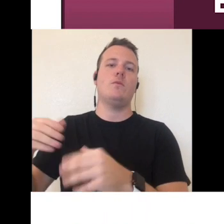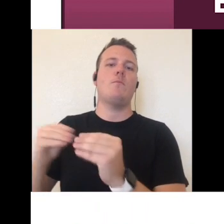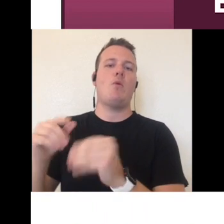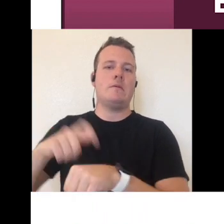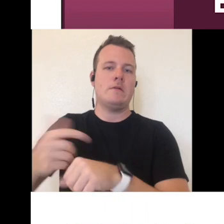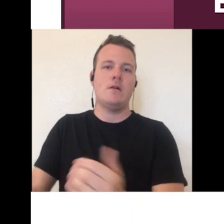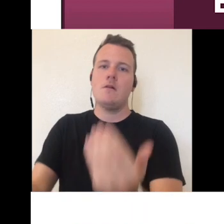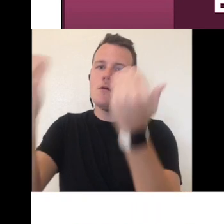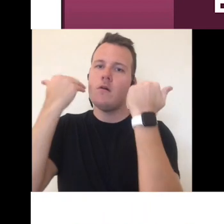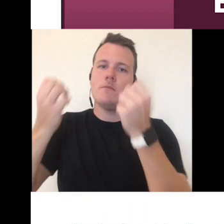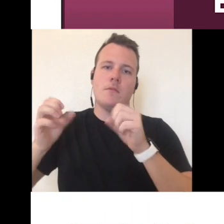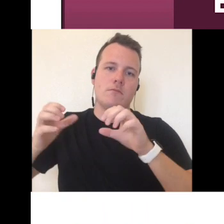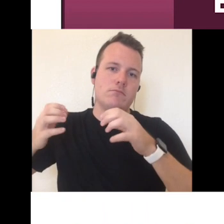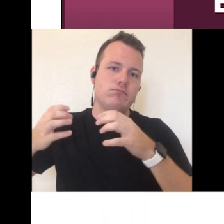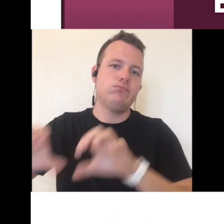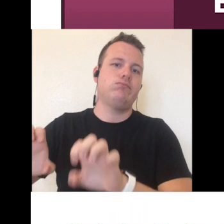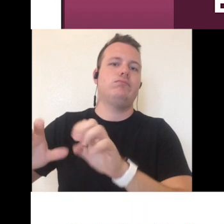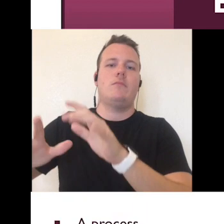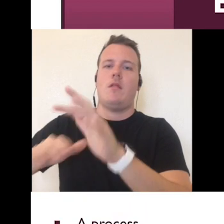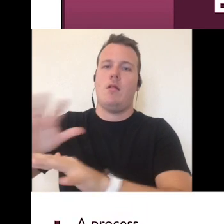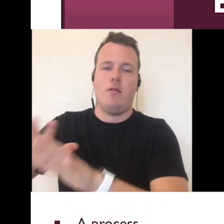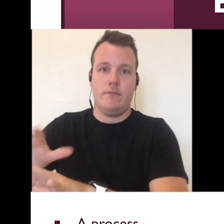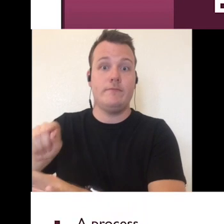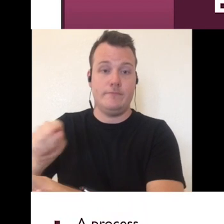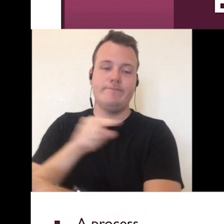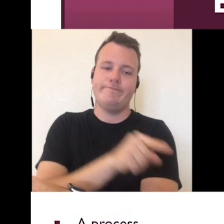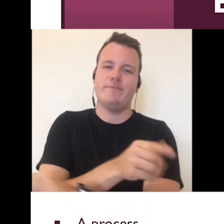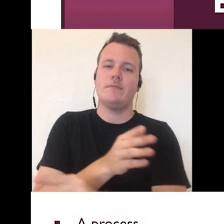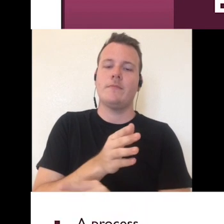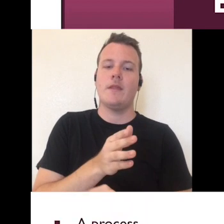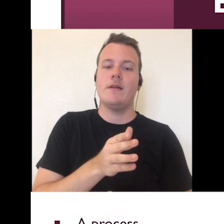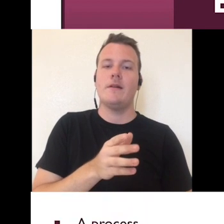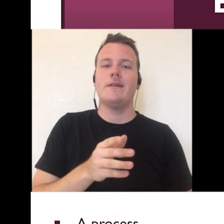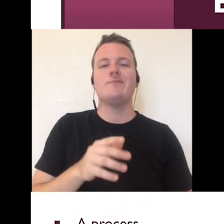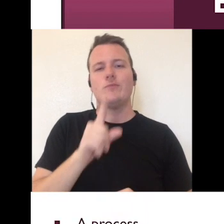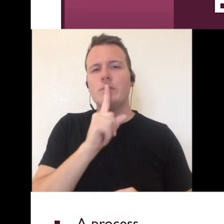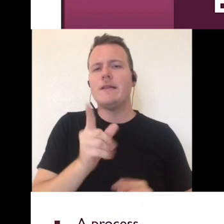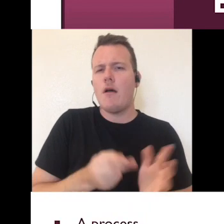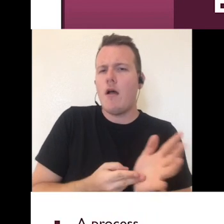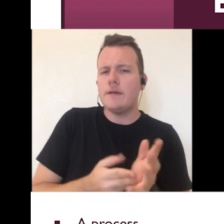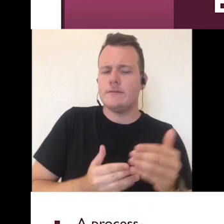to spend a lot of time, effort, and energy working on, and this kind of a thing is